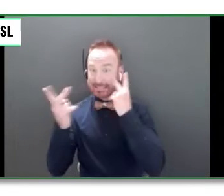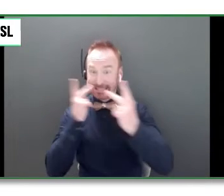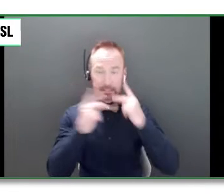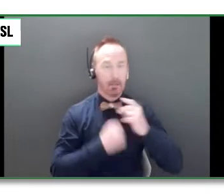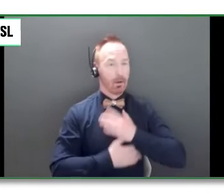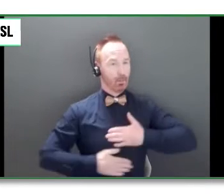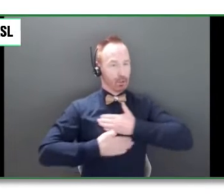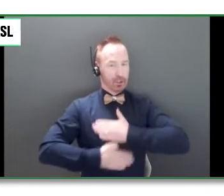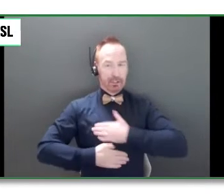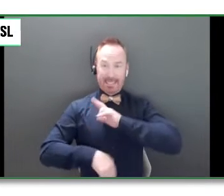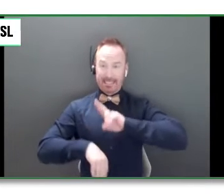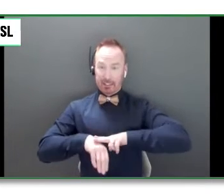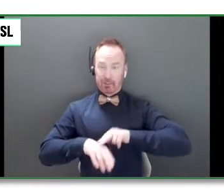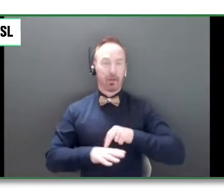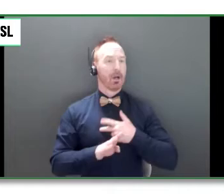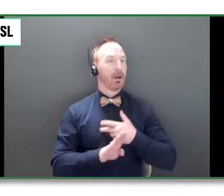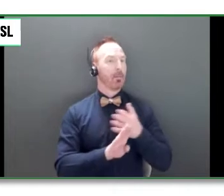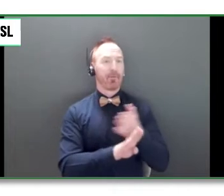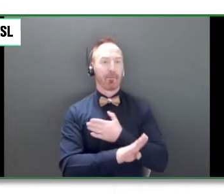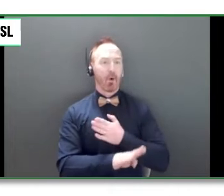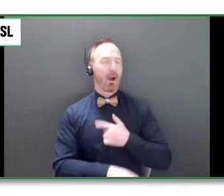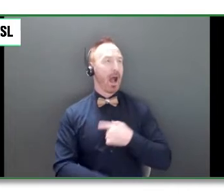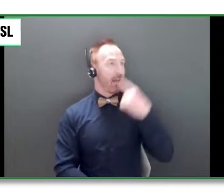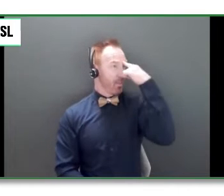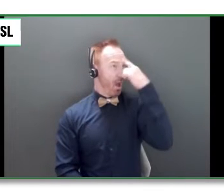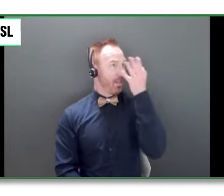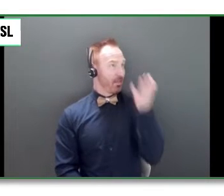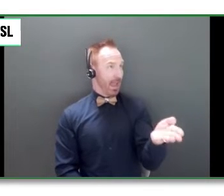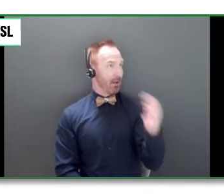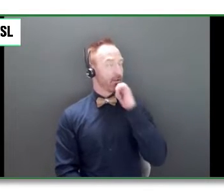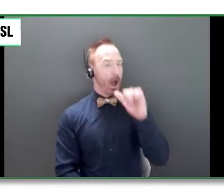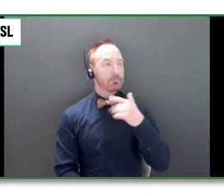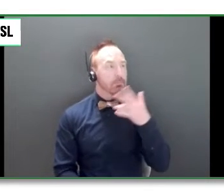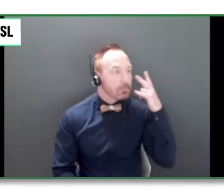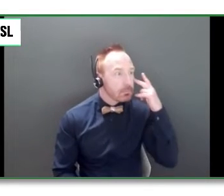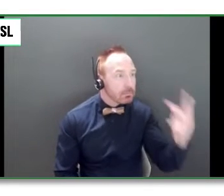thought it existed." So just challenging that idea that the wilder